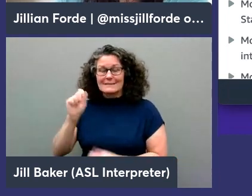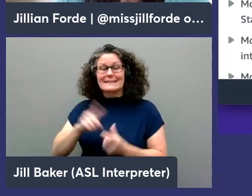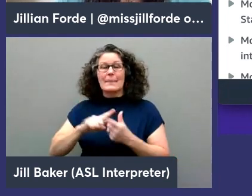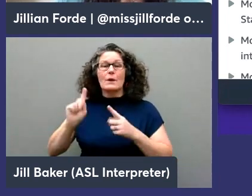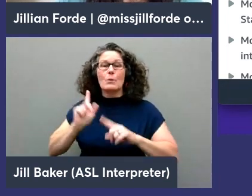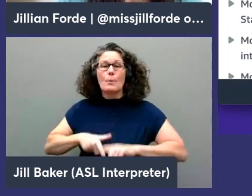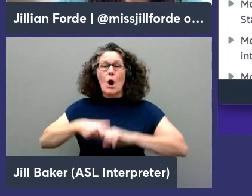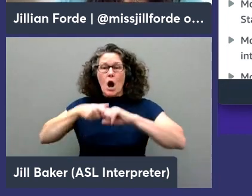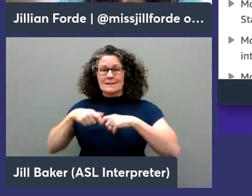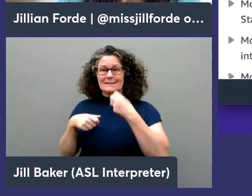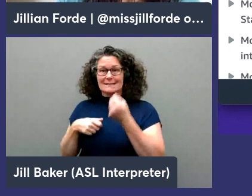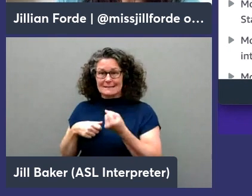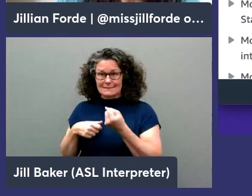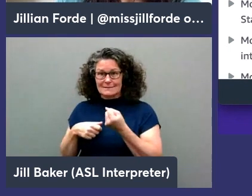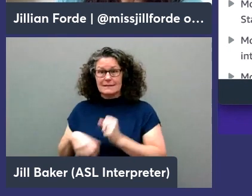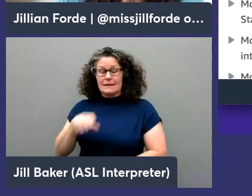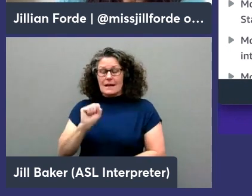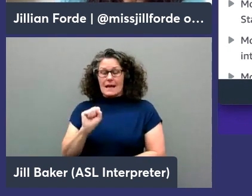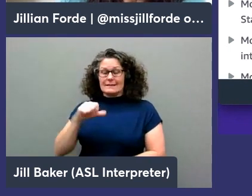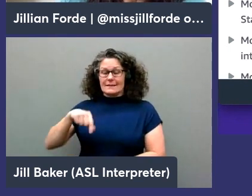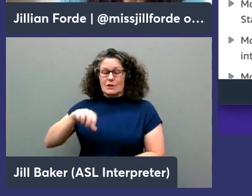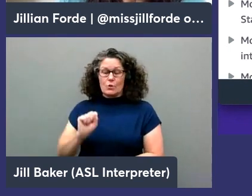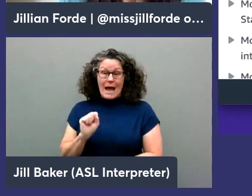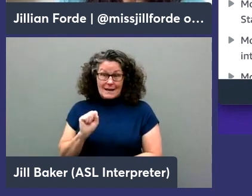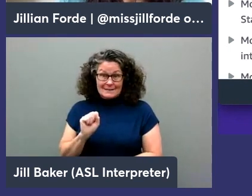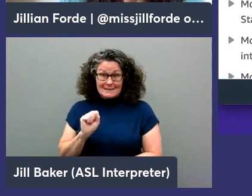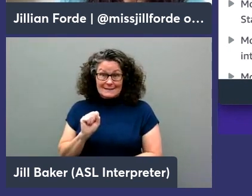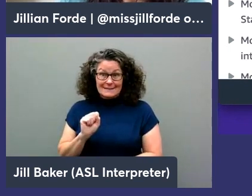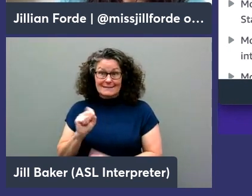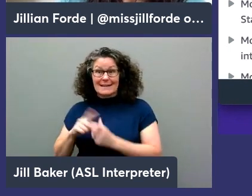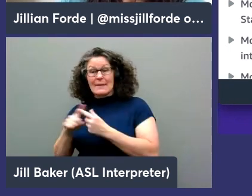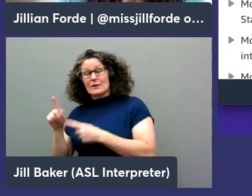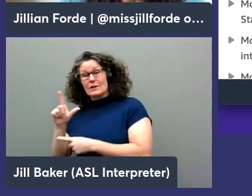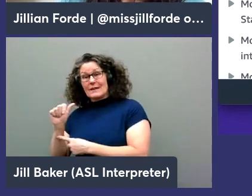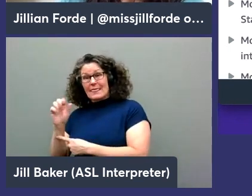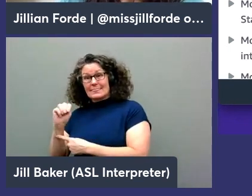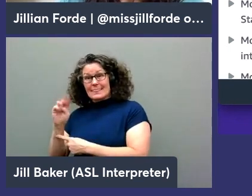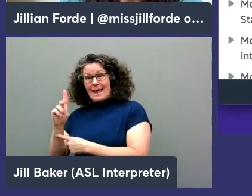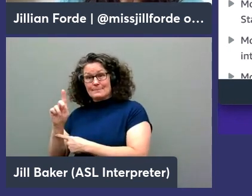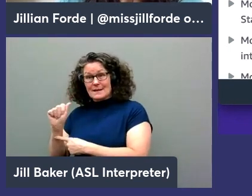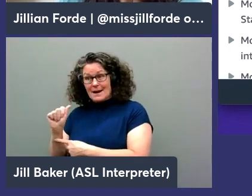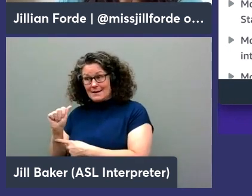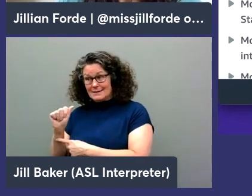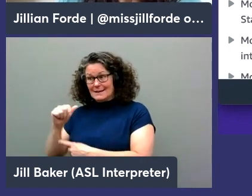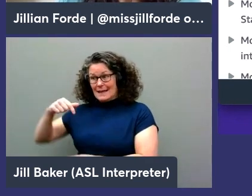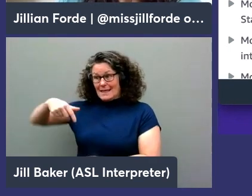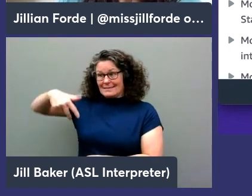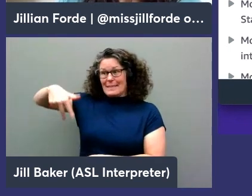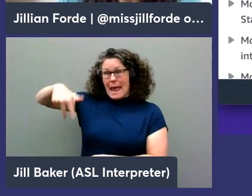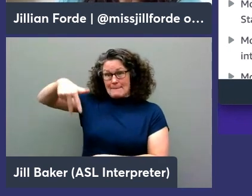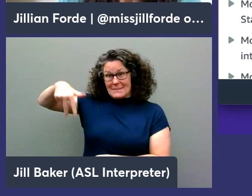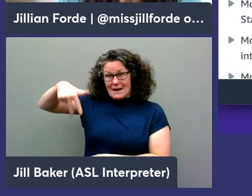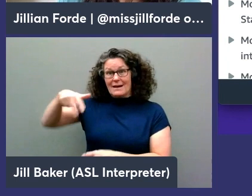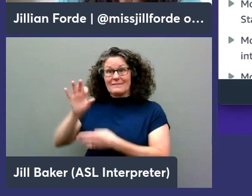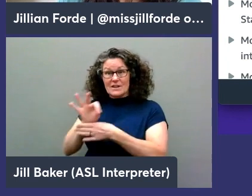And then SQS is going to, well, then you have a Lambda function that's gonna retrieve that token from SQS,